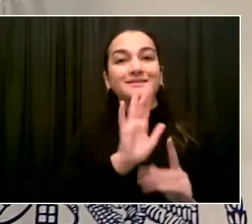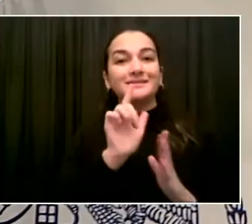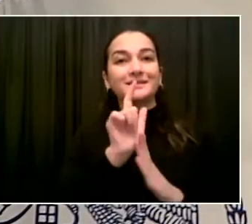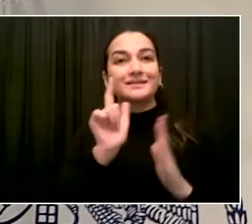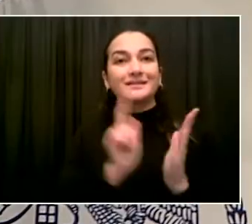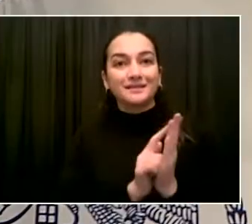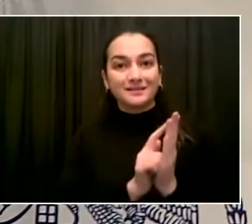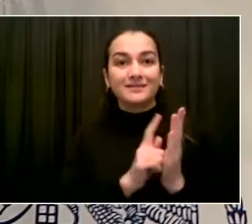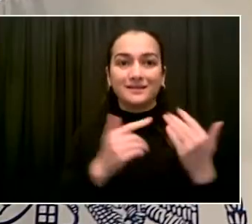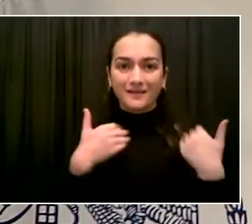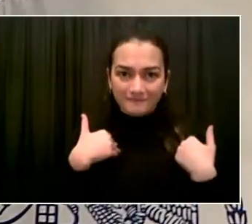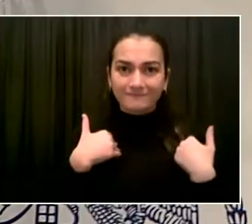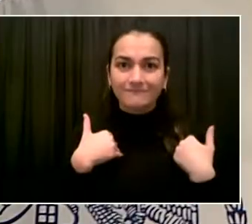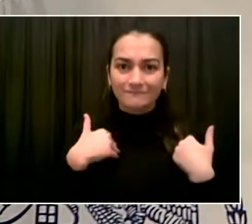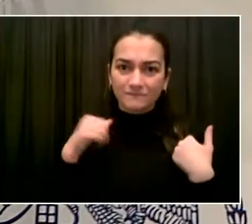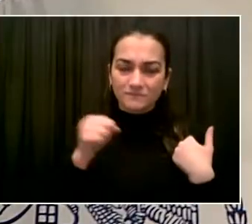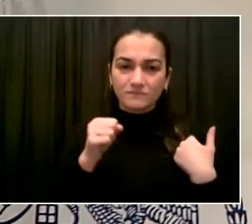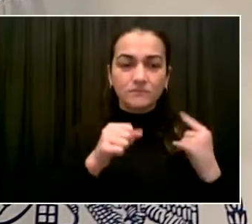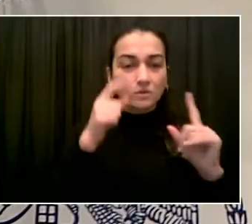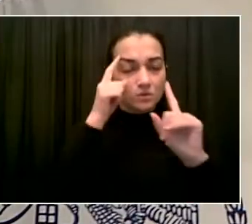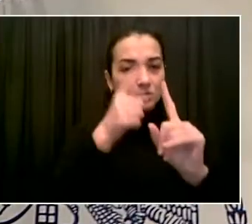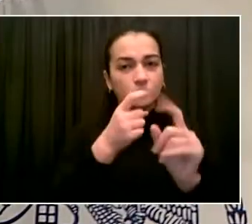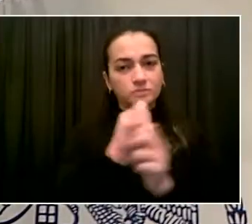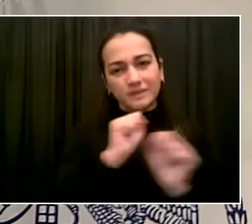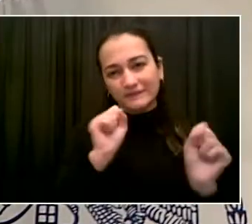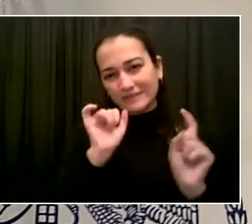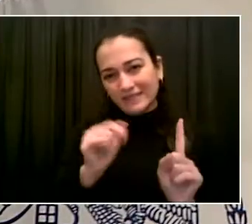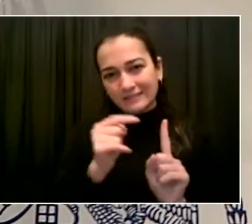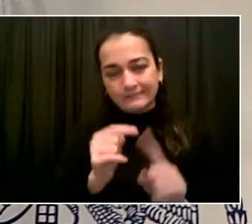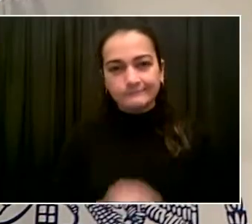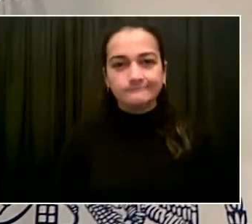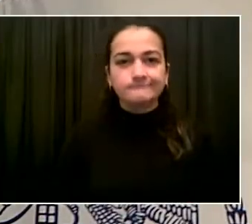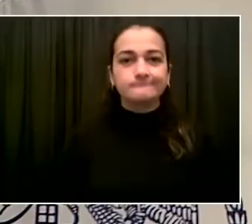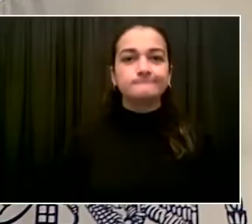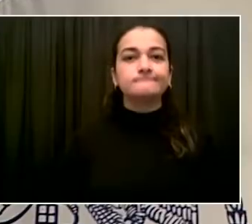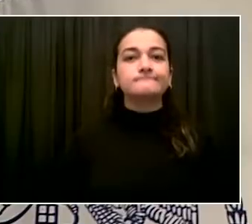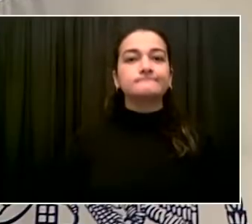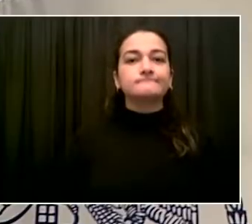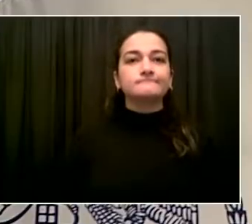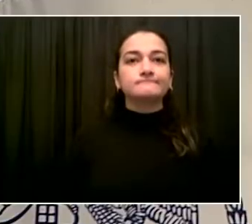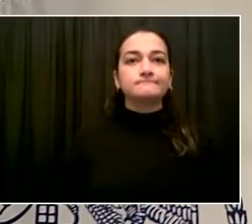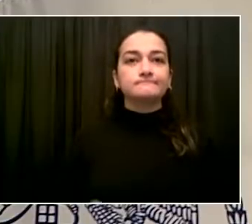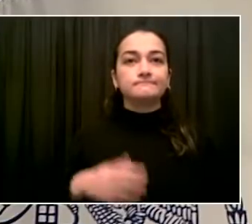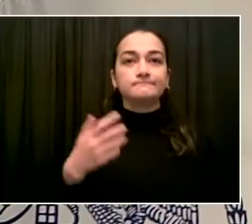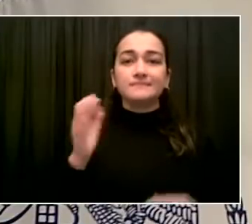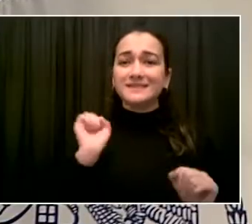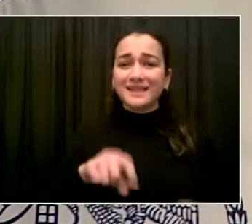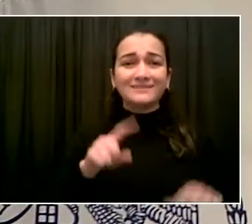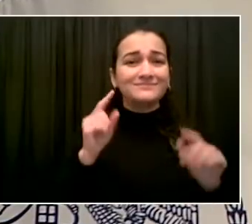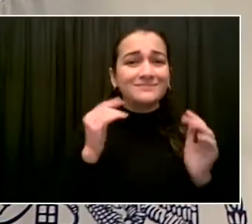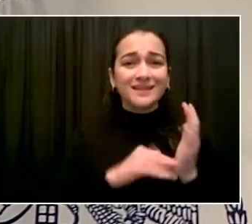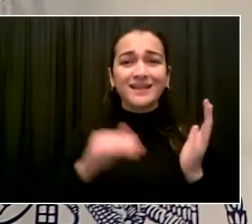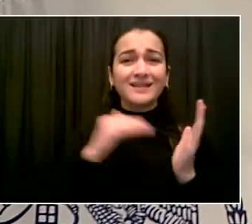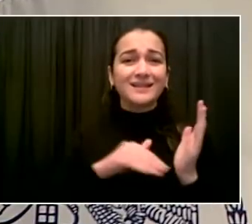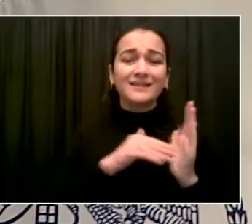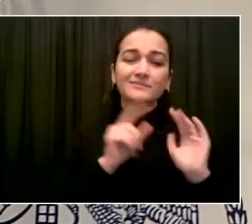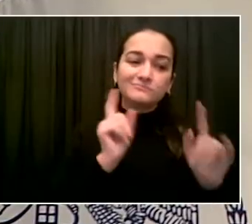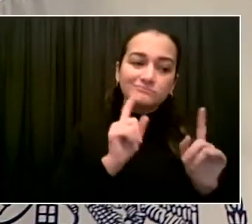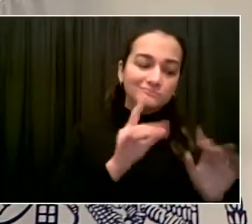OF THE CITY SAFE